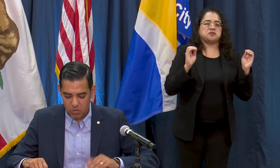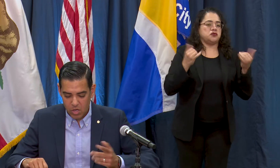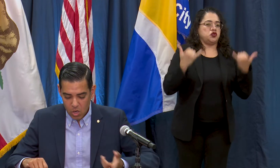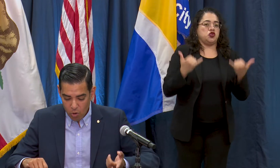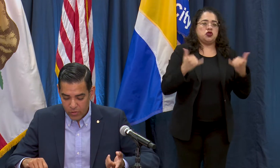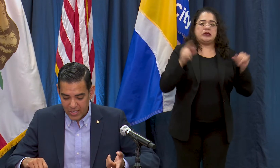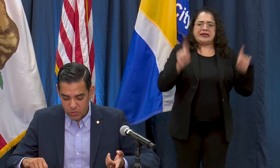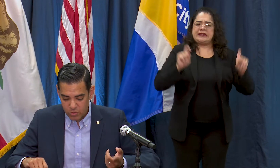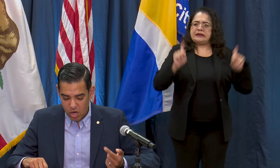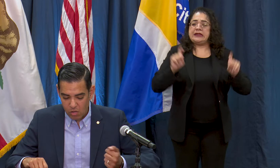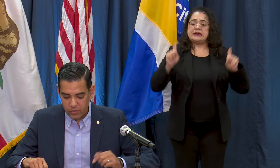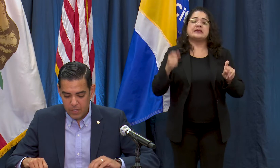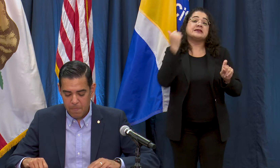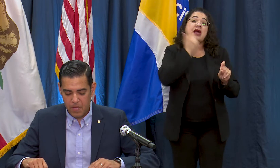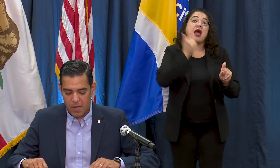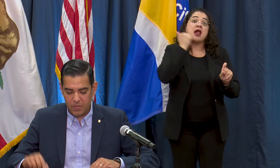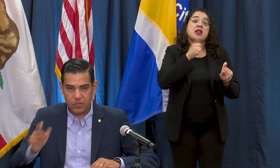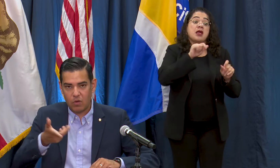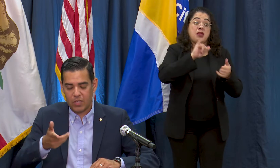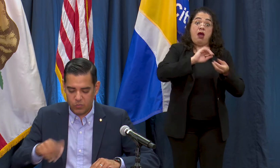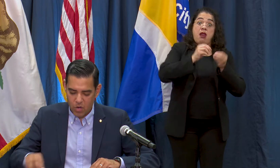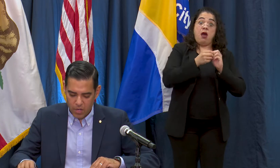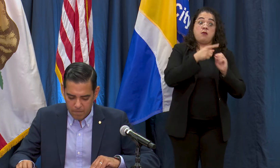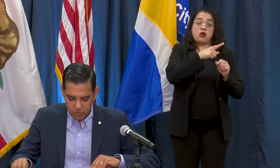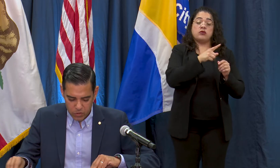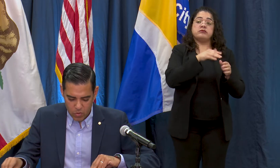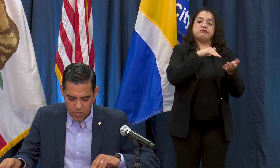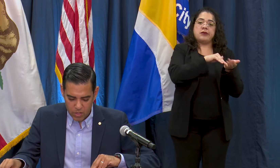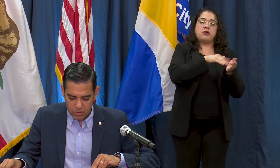hopefully that gets resolved and so I just wanted to note that.